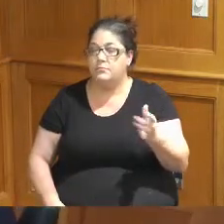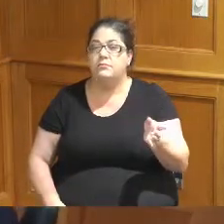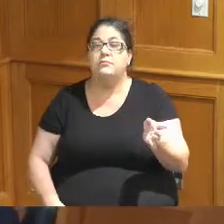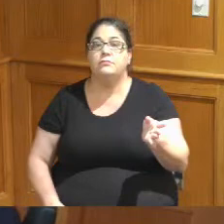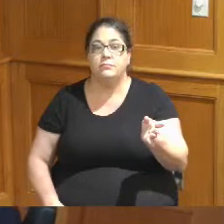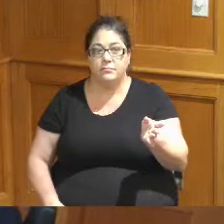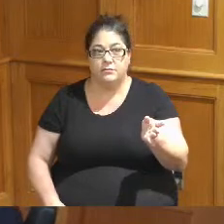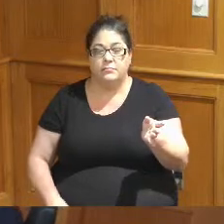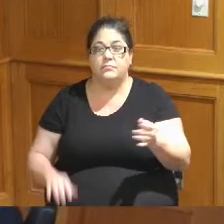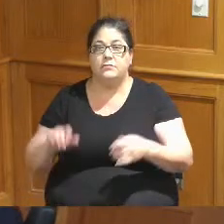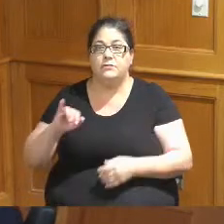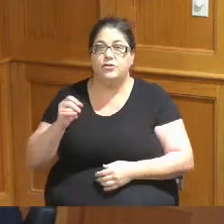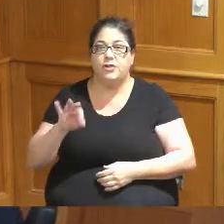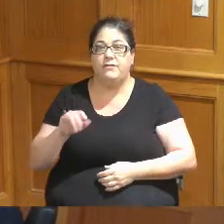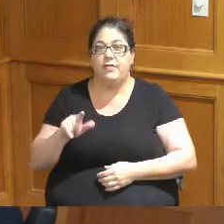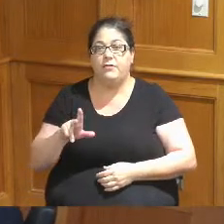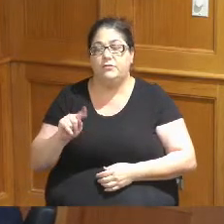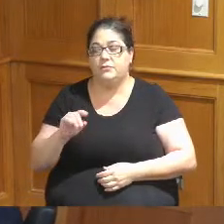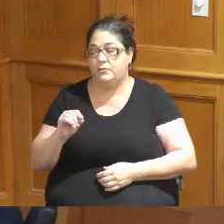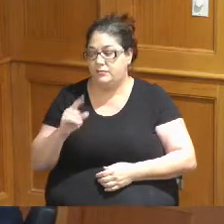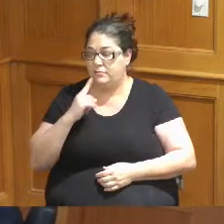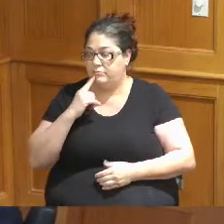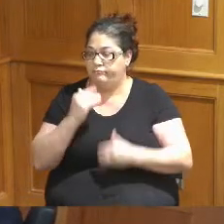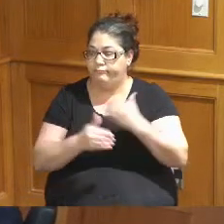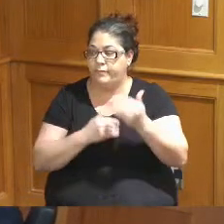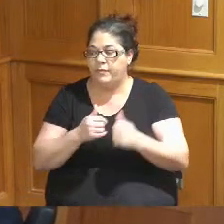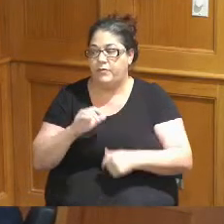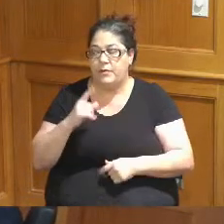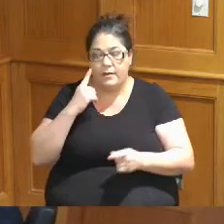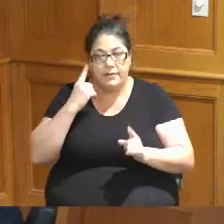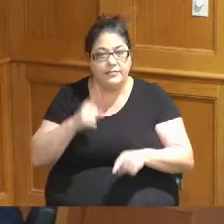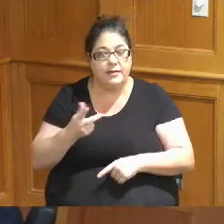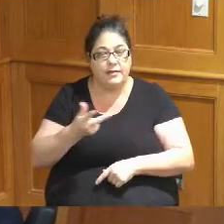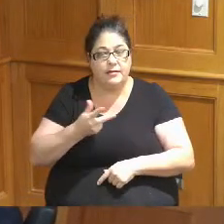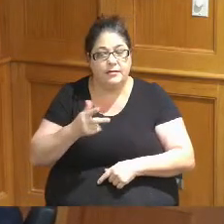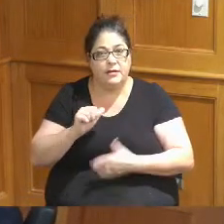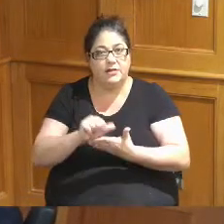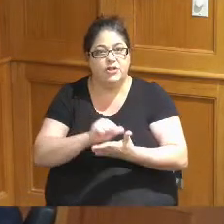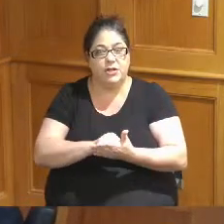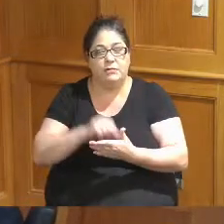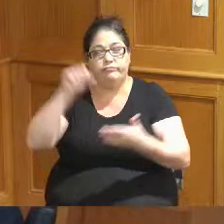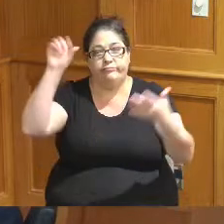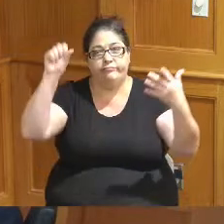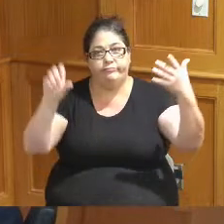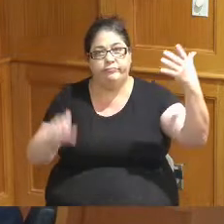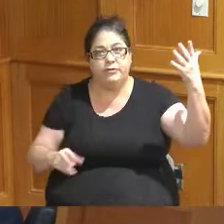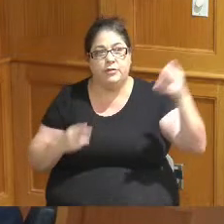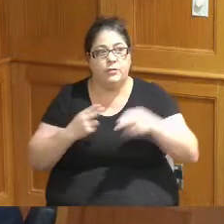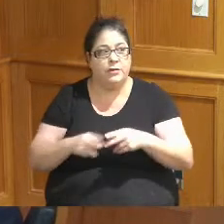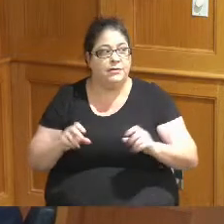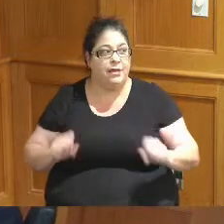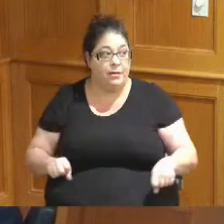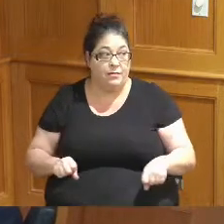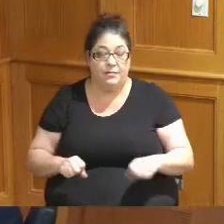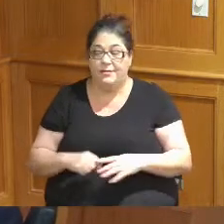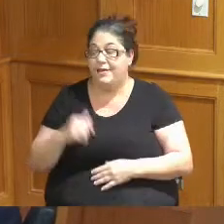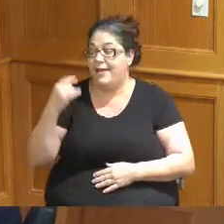agenda here try to go we have a long list here so I'll try to go as quickly as I can item 18 is the